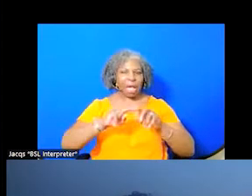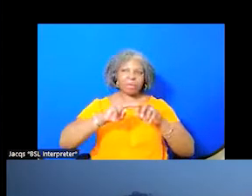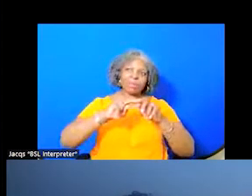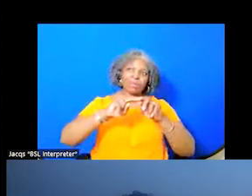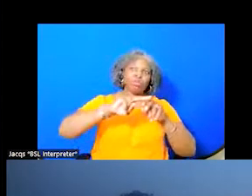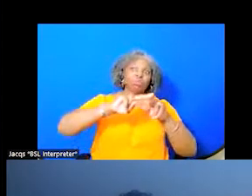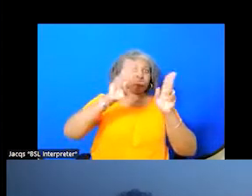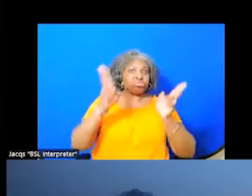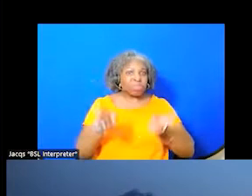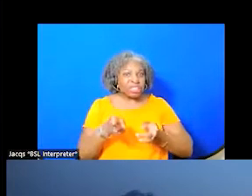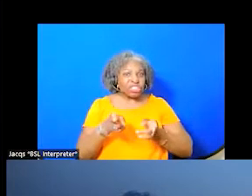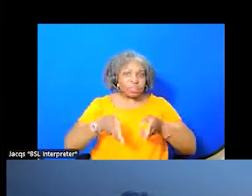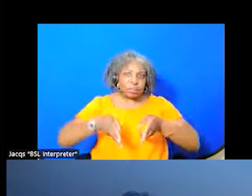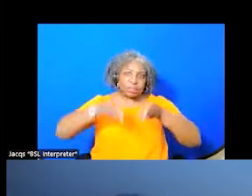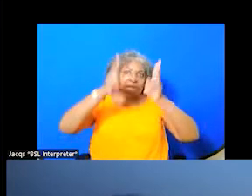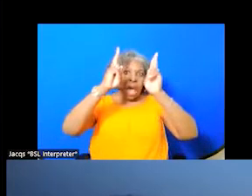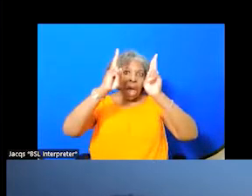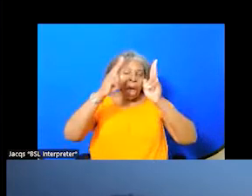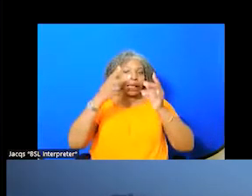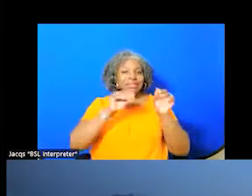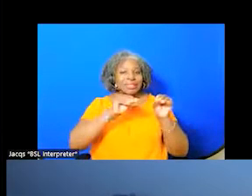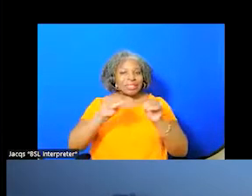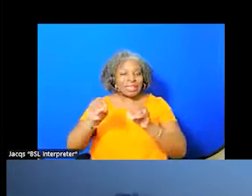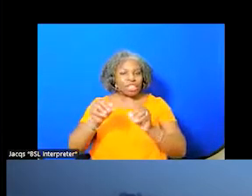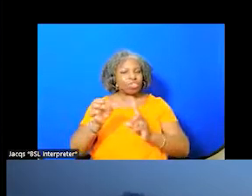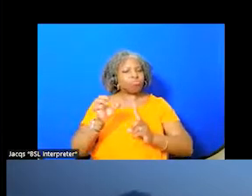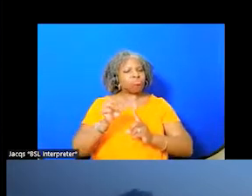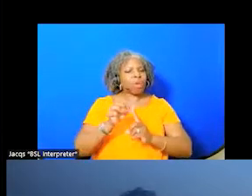I've taught at Primary, Secondary, University and professionals.